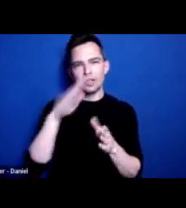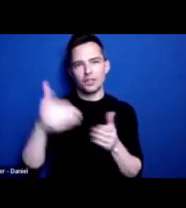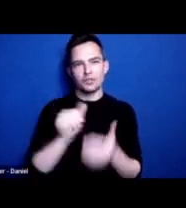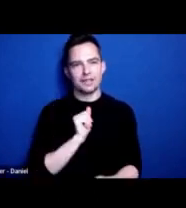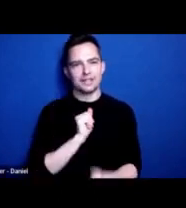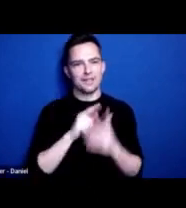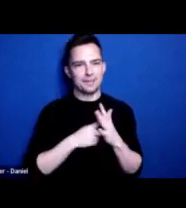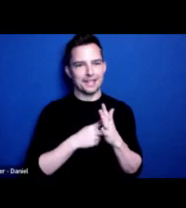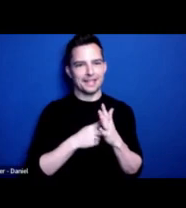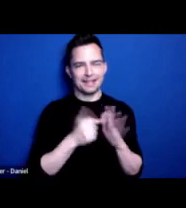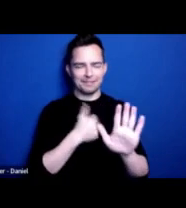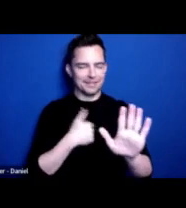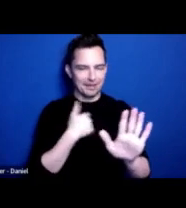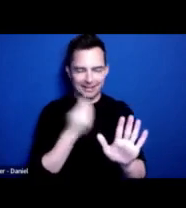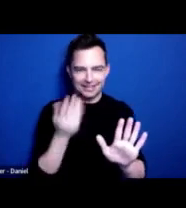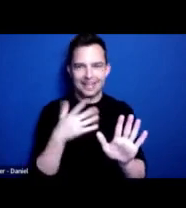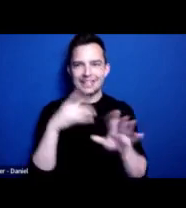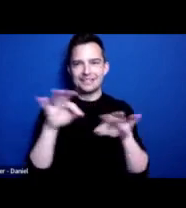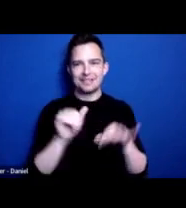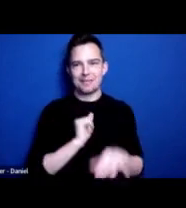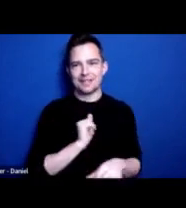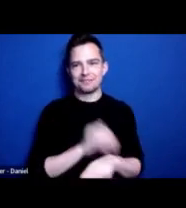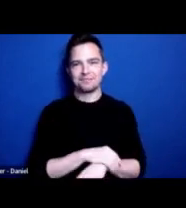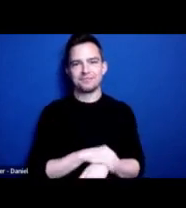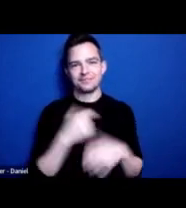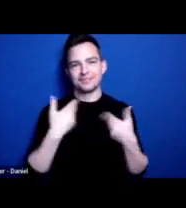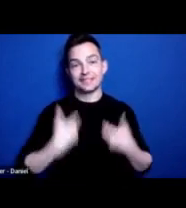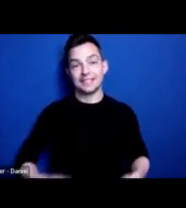beginning. I'm so sorry to describe myself. I am a middle